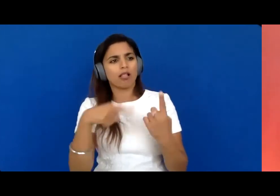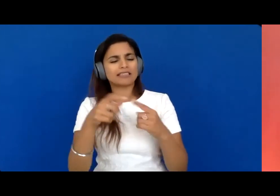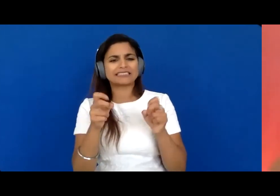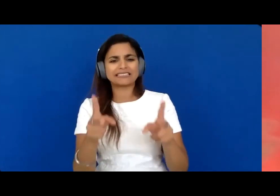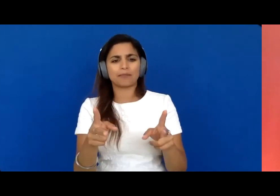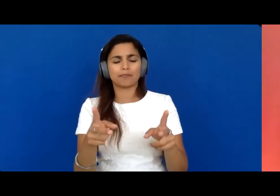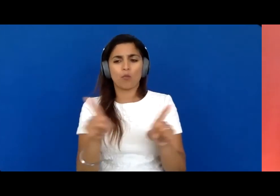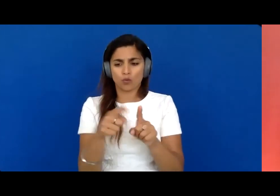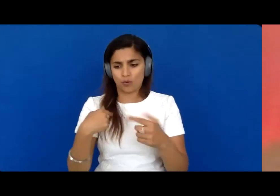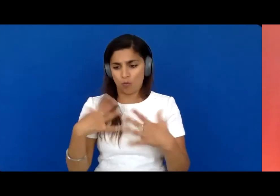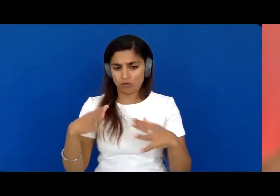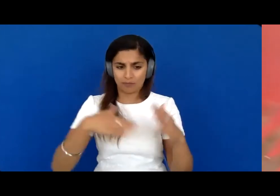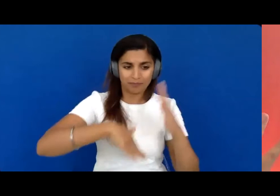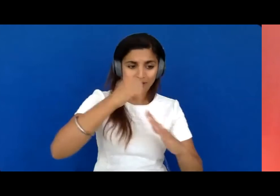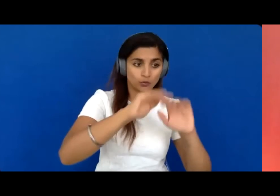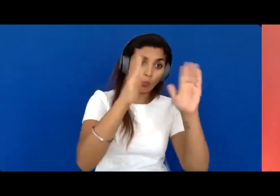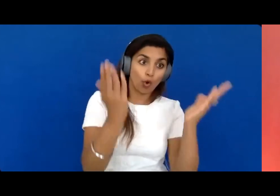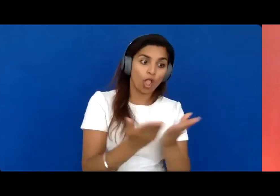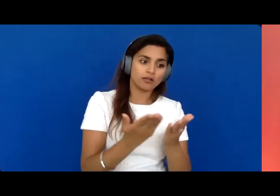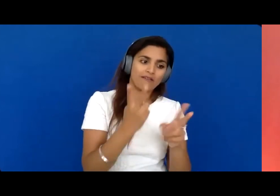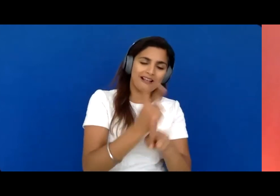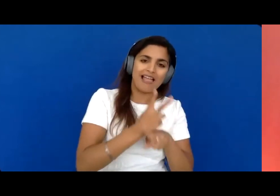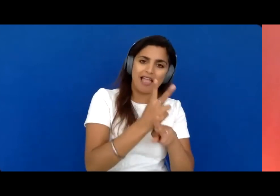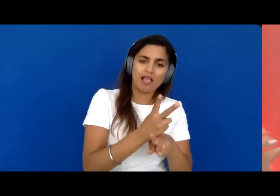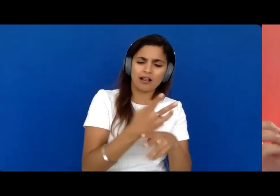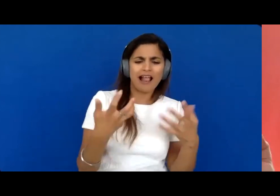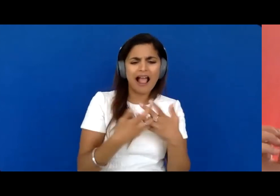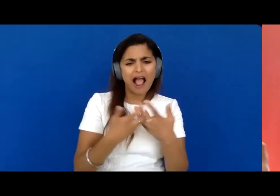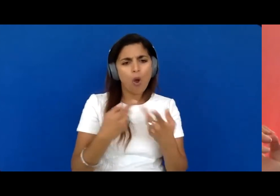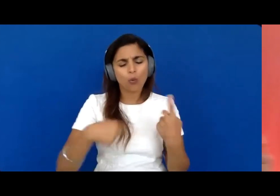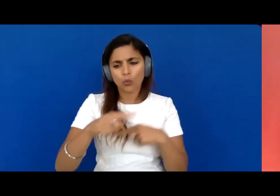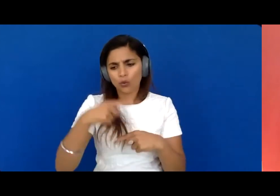specifically how do we negotiate that we sometimes need to appeal to the medical